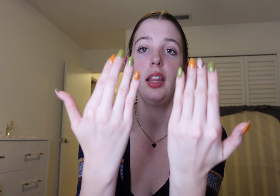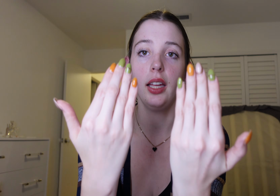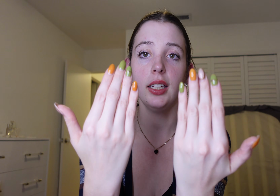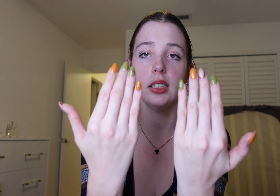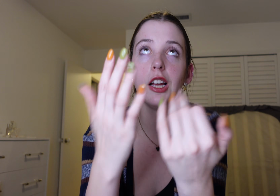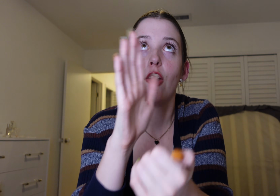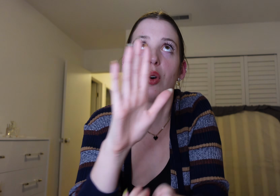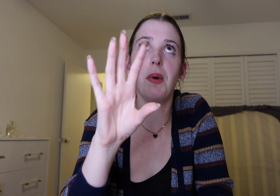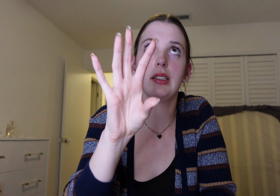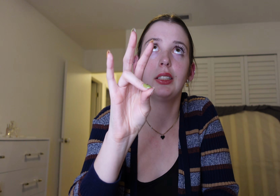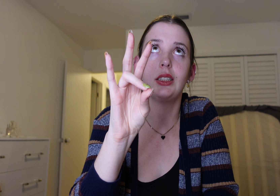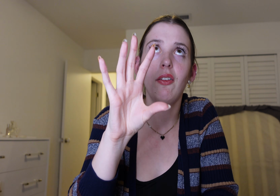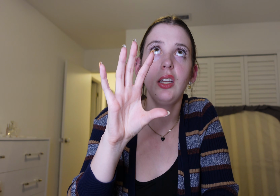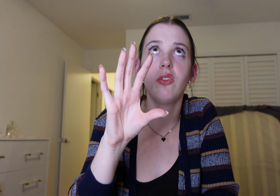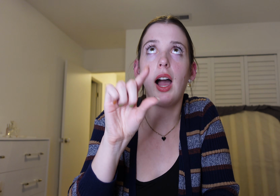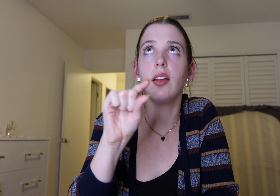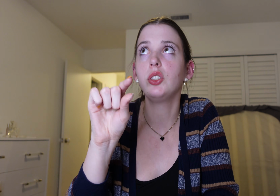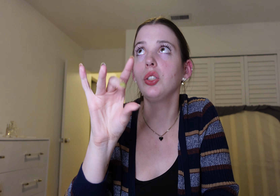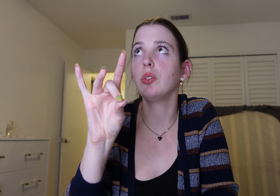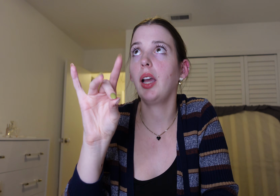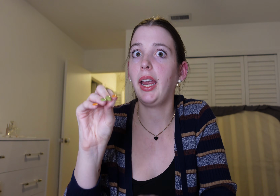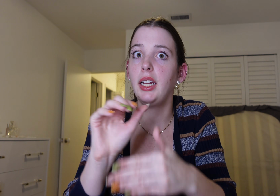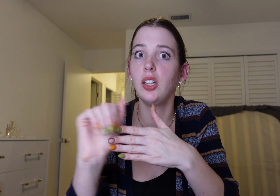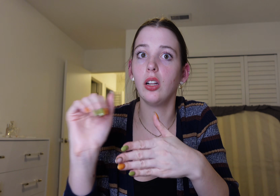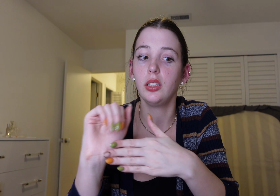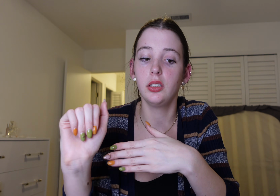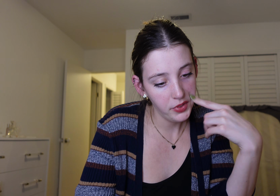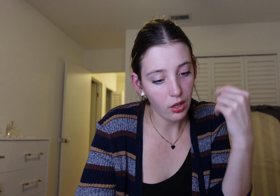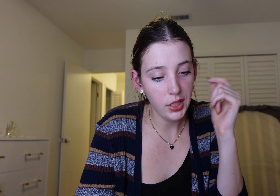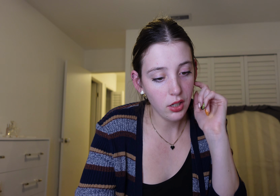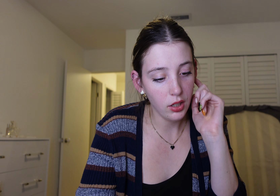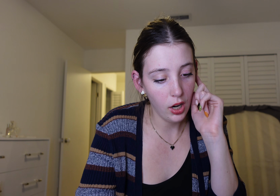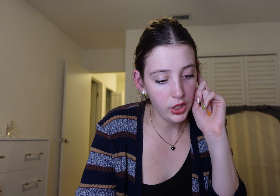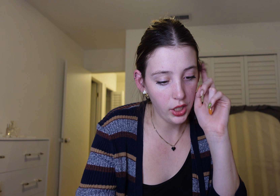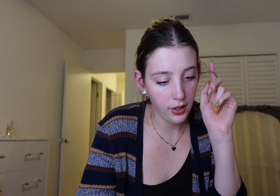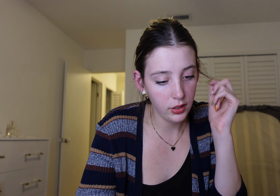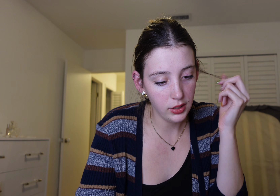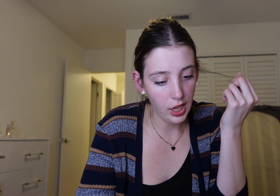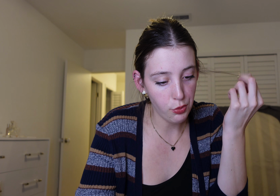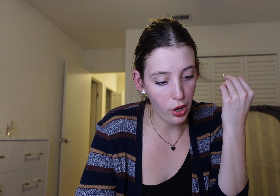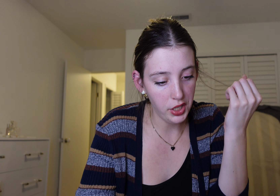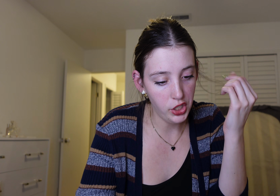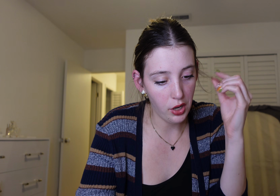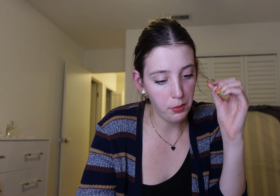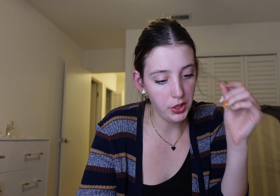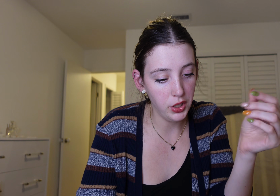these were about 75 to 80 so it's called hard gel slash poly gel builder